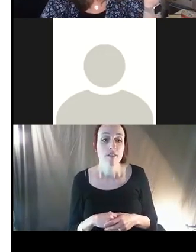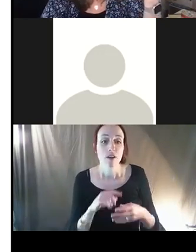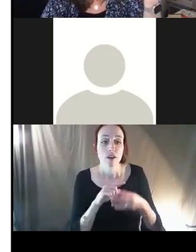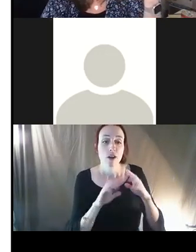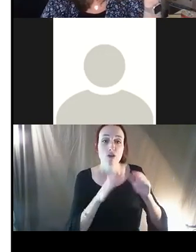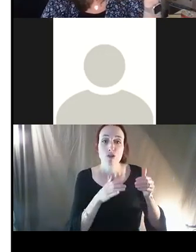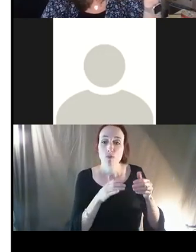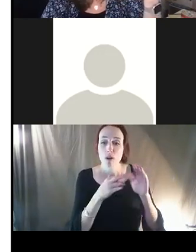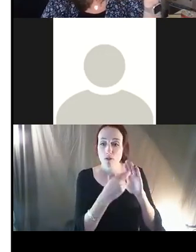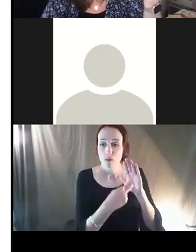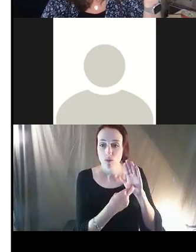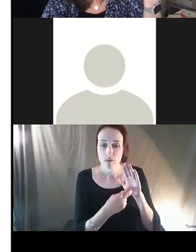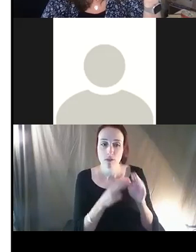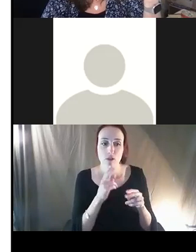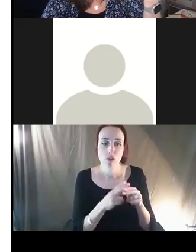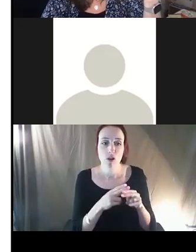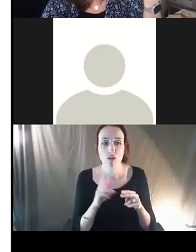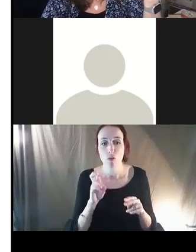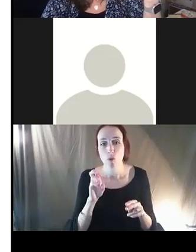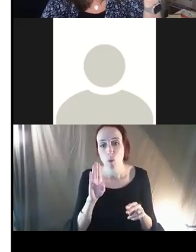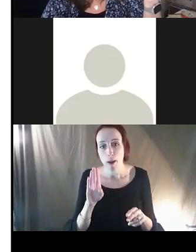content accessibility guidelines.